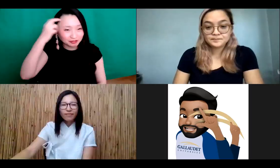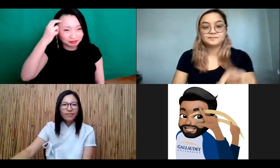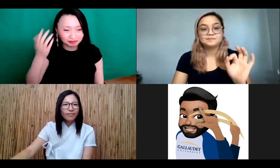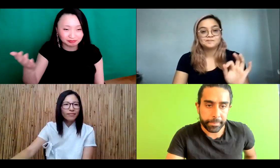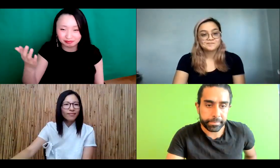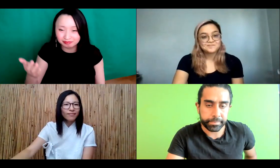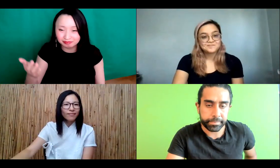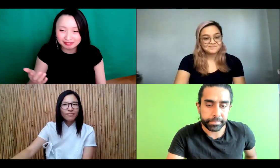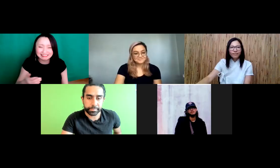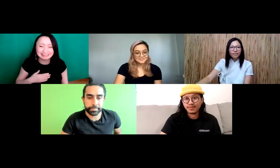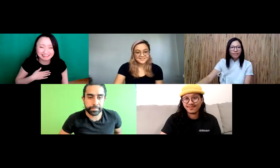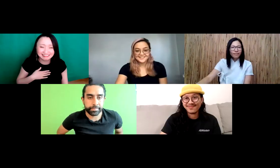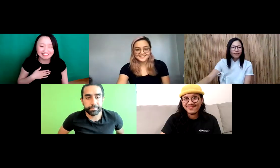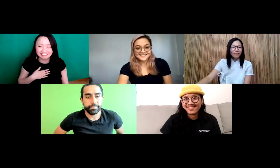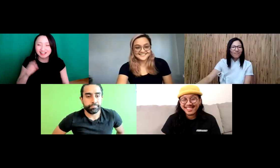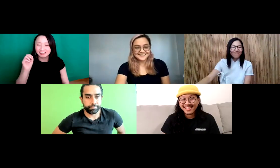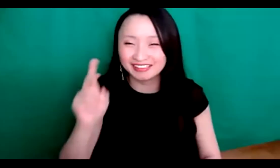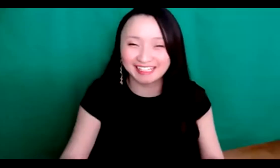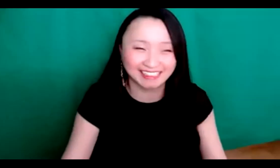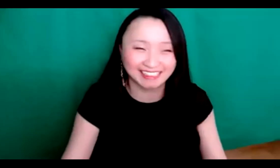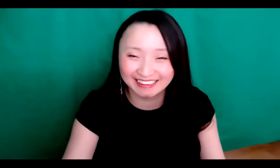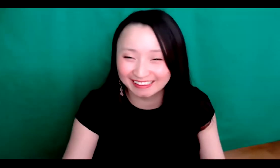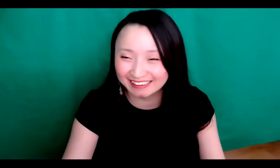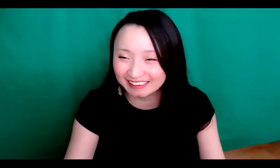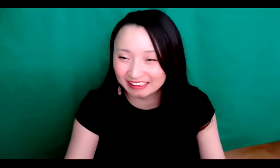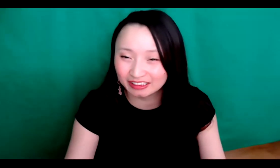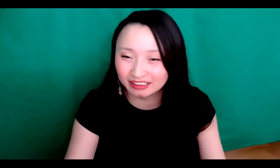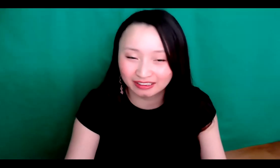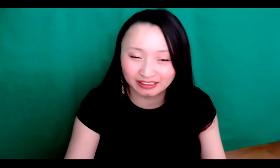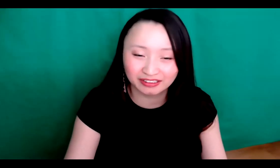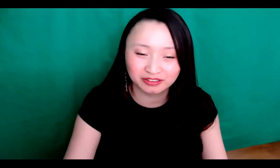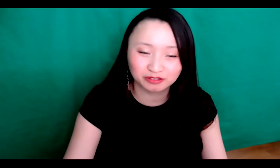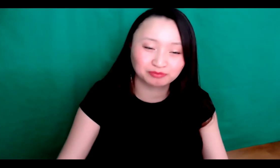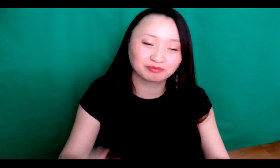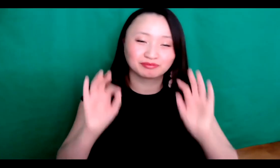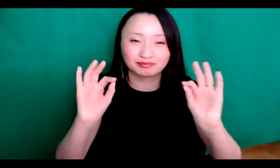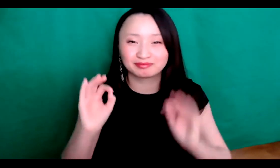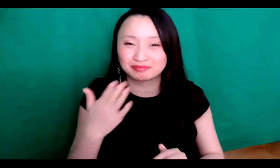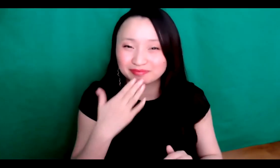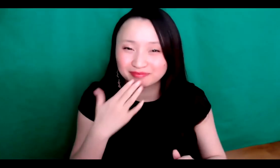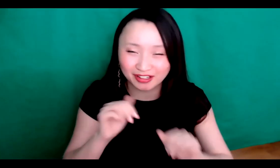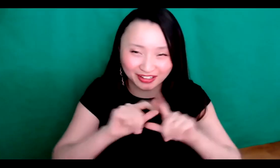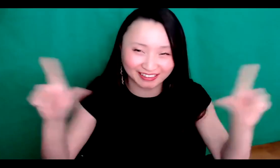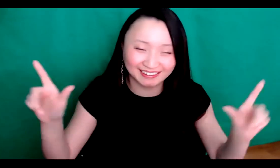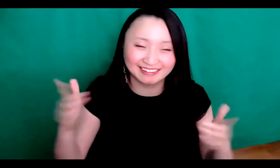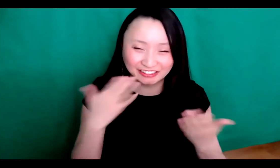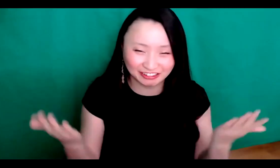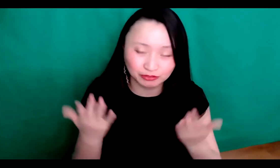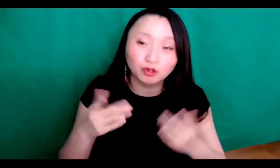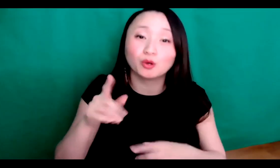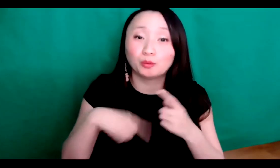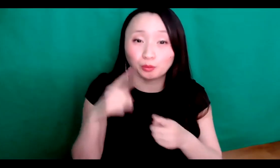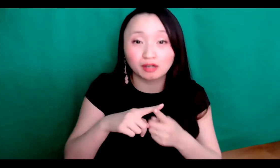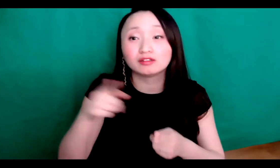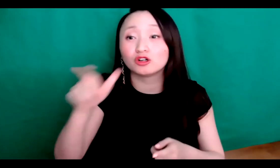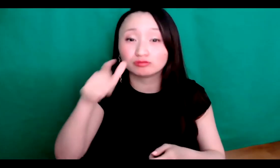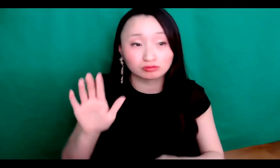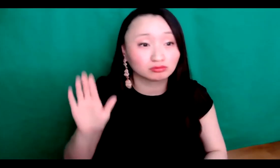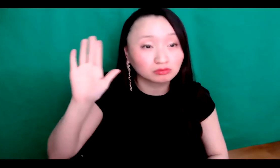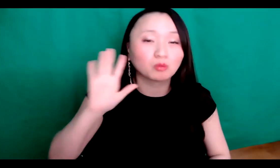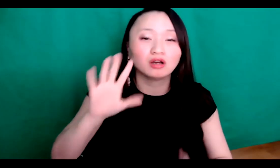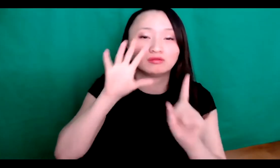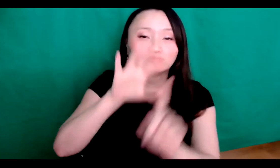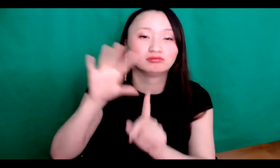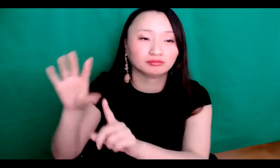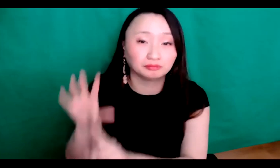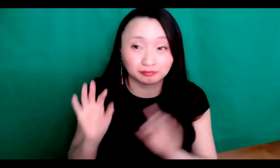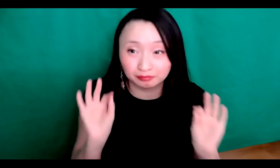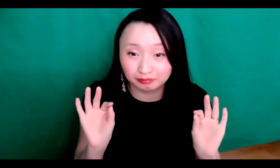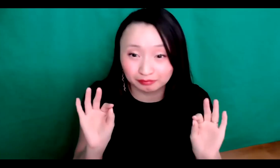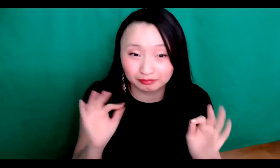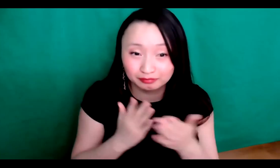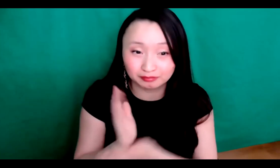Alright. Perfect, thank you for all being here. And so whoever raises their hand will